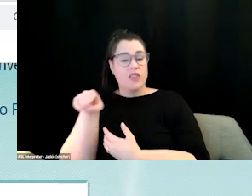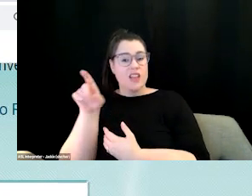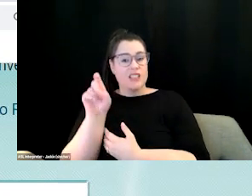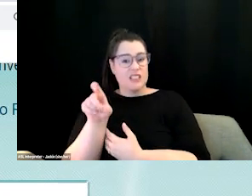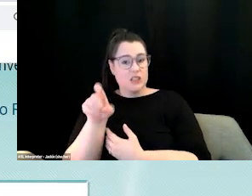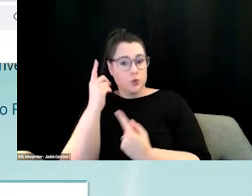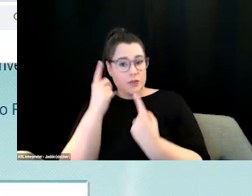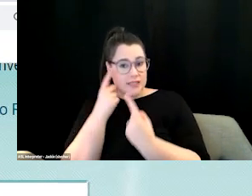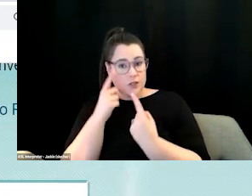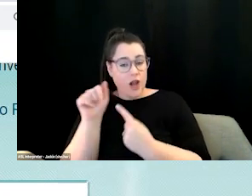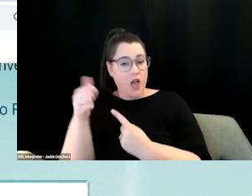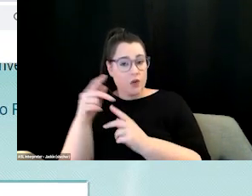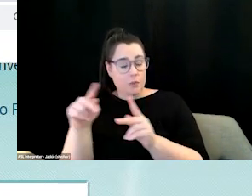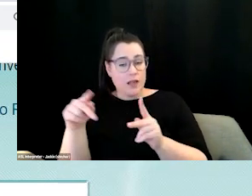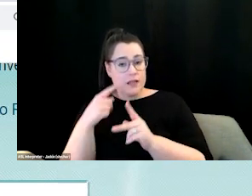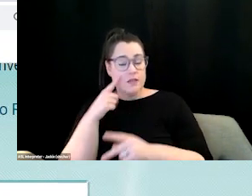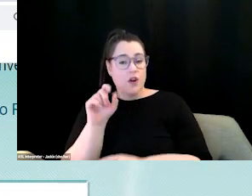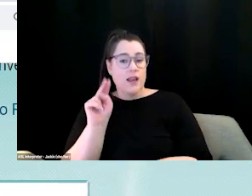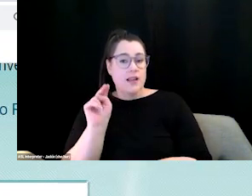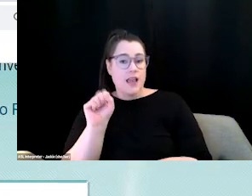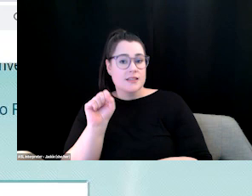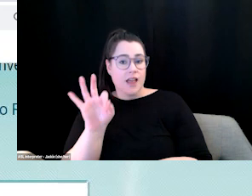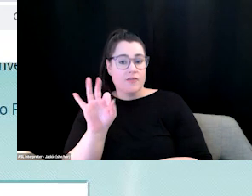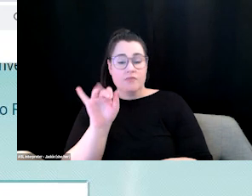It is a request. It is not a guarantee.